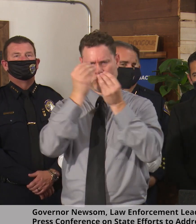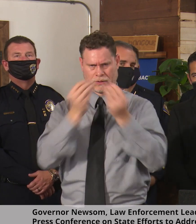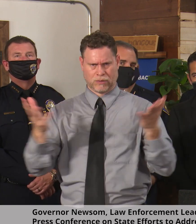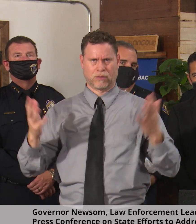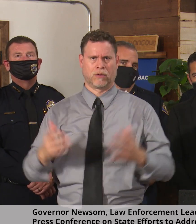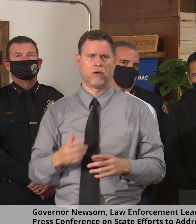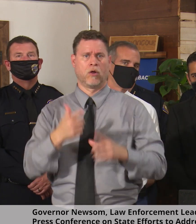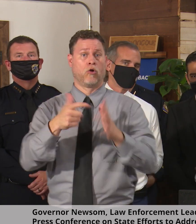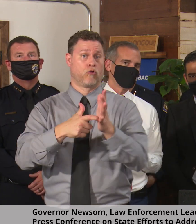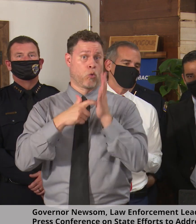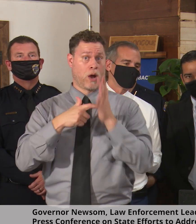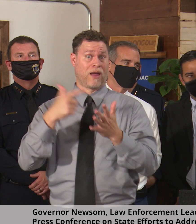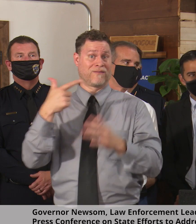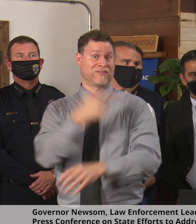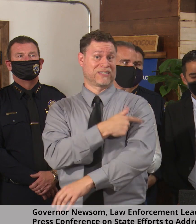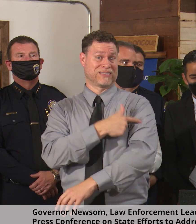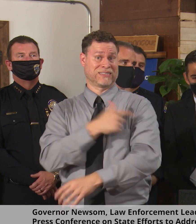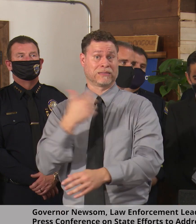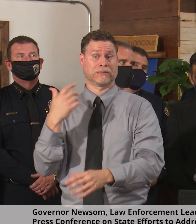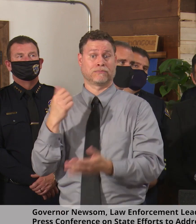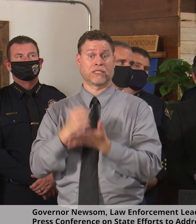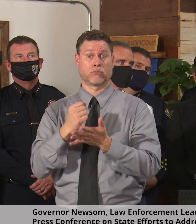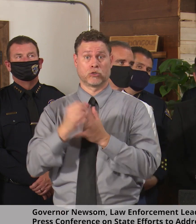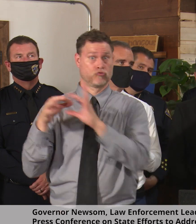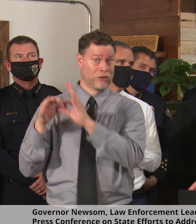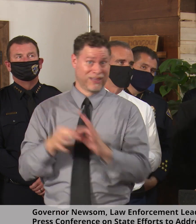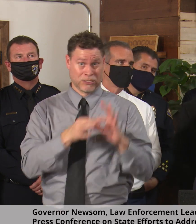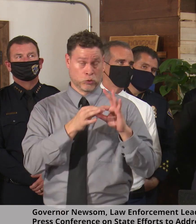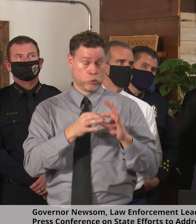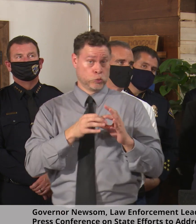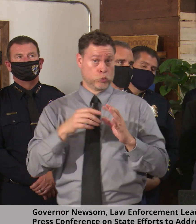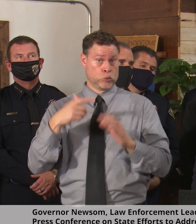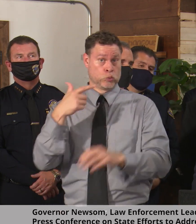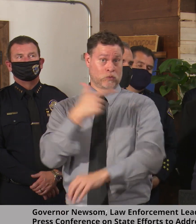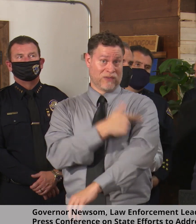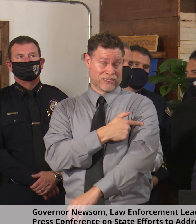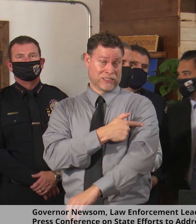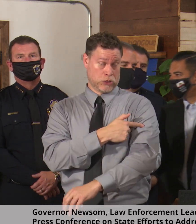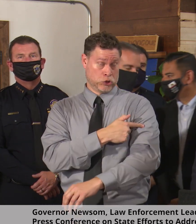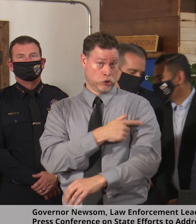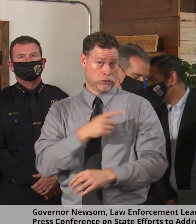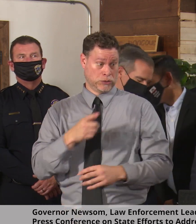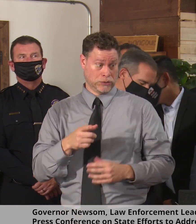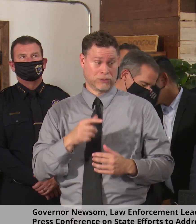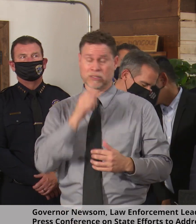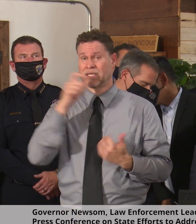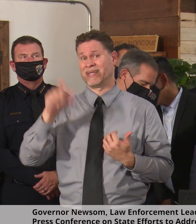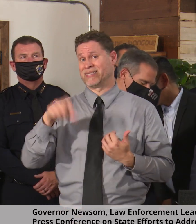I've seen passports as it relates to the issue of vaccinations. It's unnecessary if we continue to